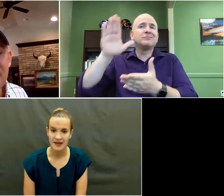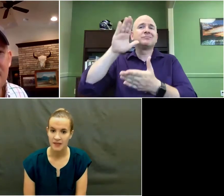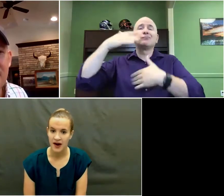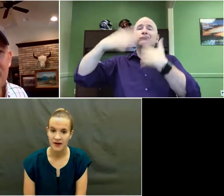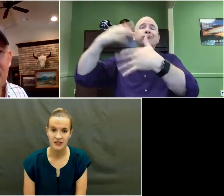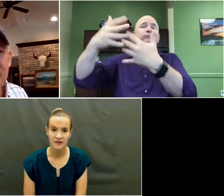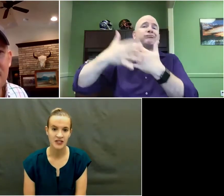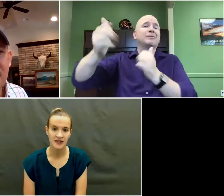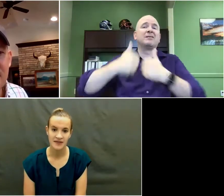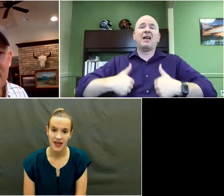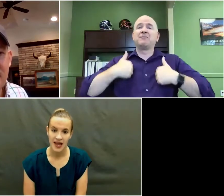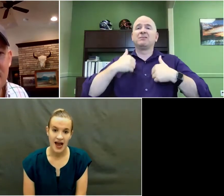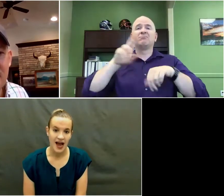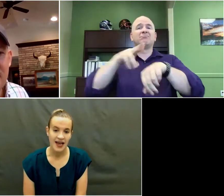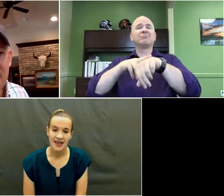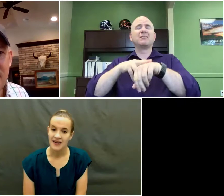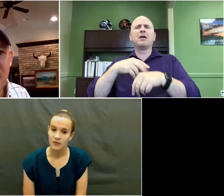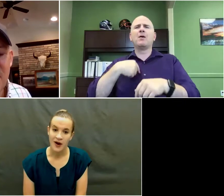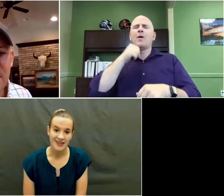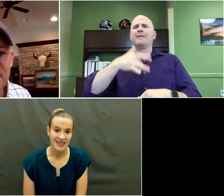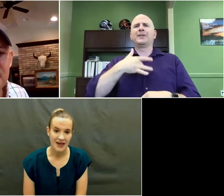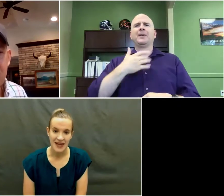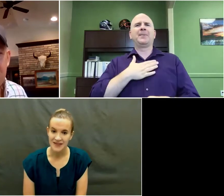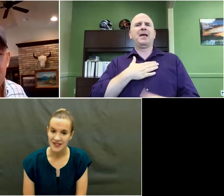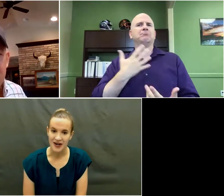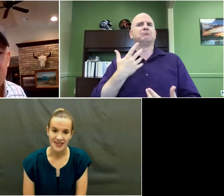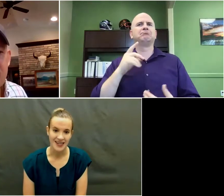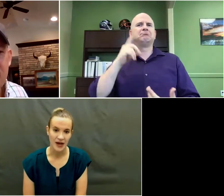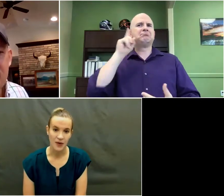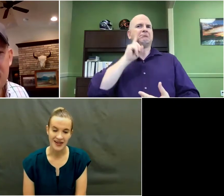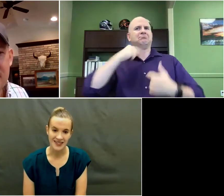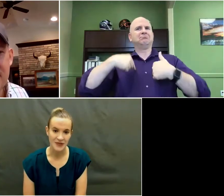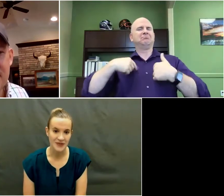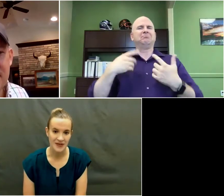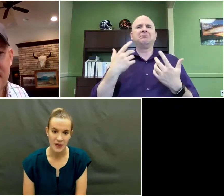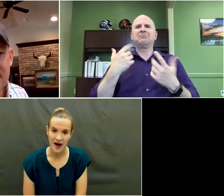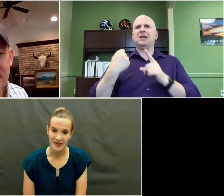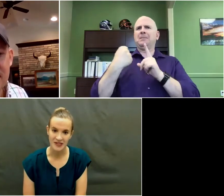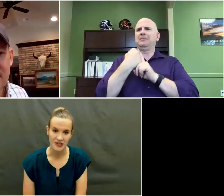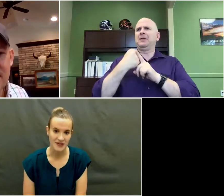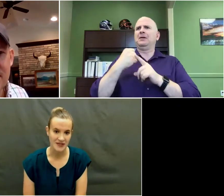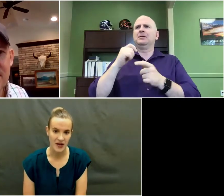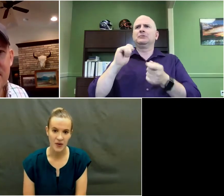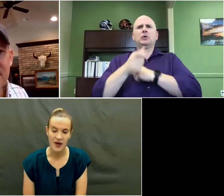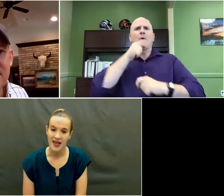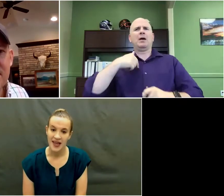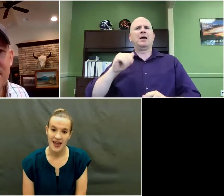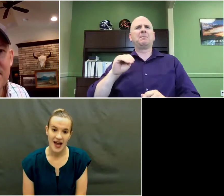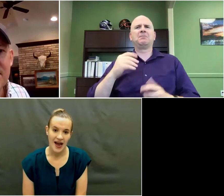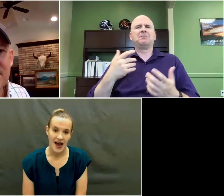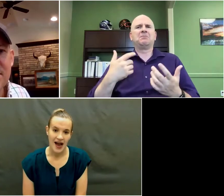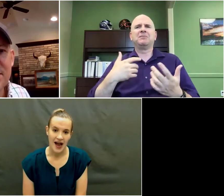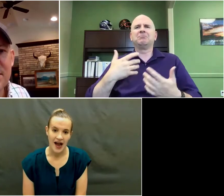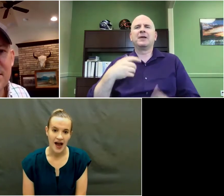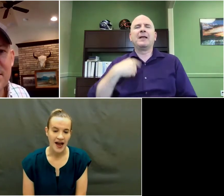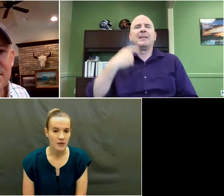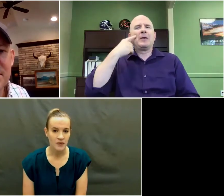upon graduation, I wanted to get my life started and I wanted to go to college. So I don't really